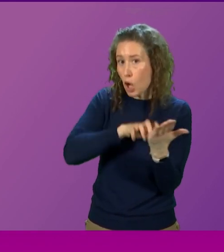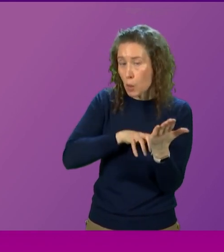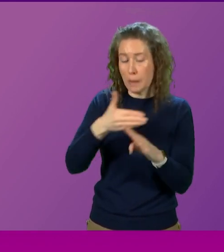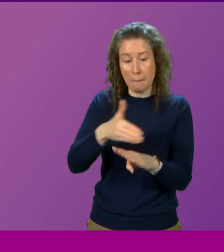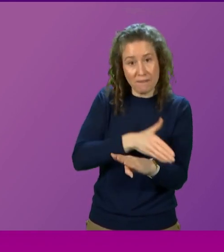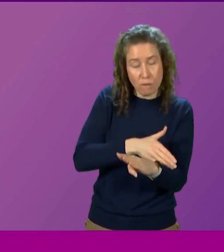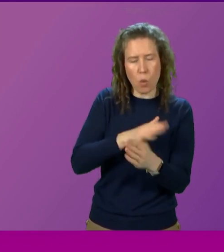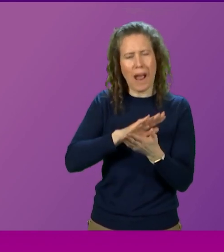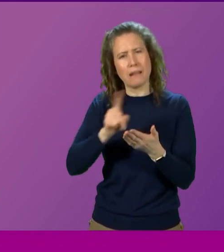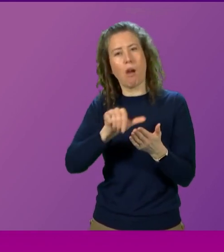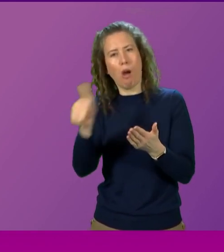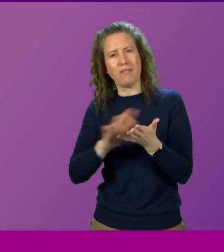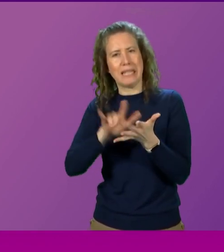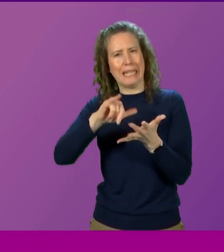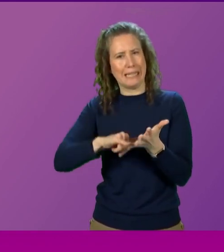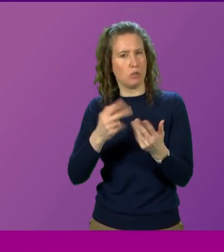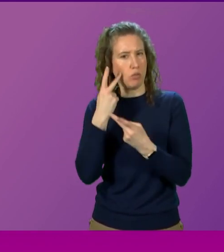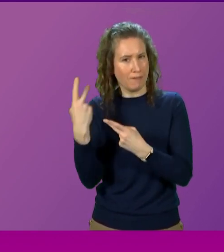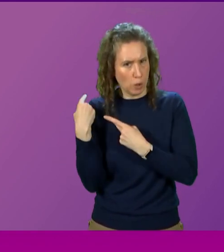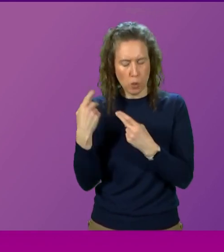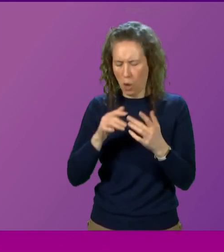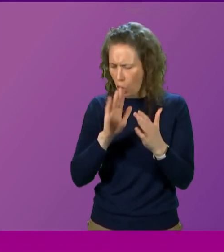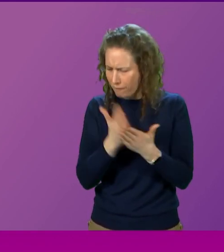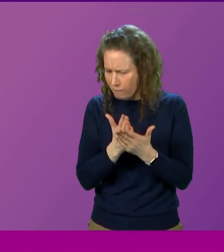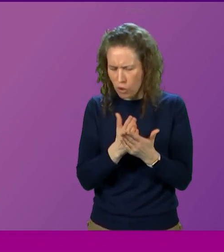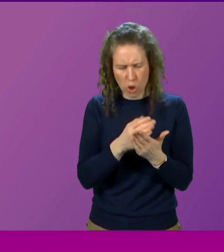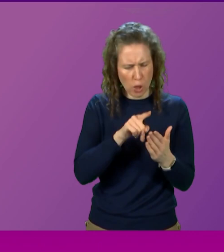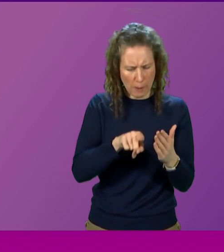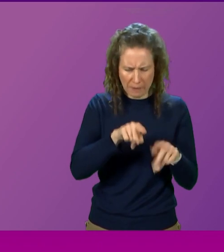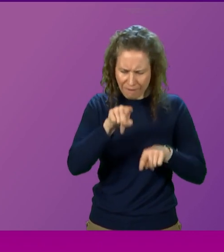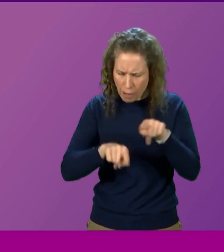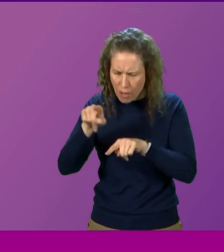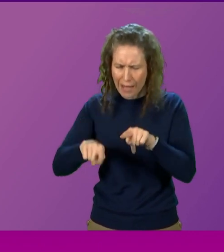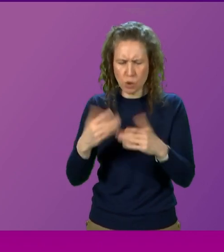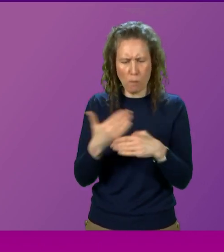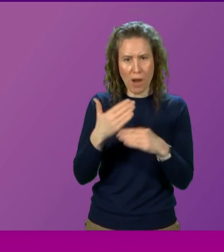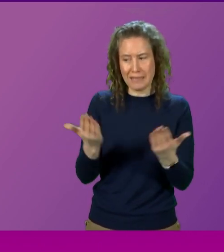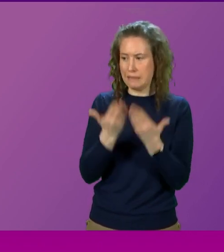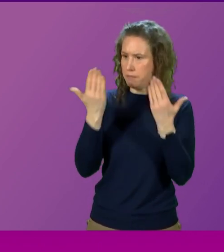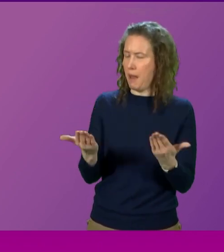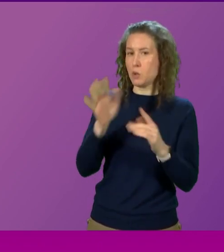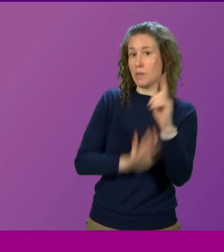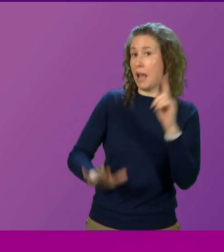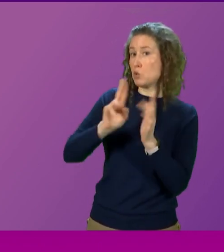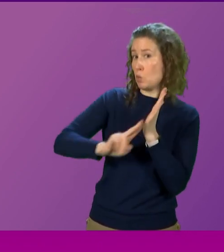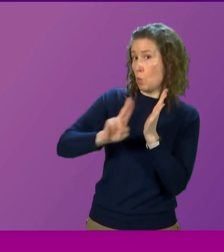Improvement Scotland review and confirmed, as the HIS review had already found, variation in practice against national norms.